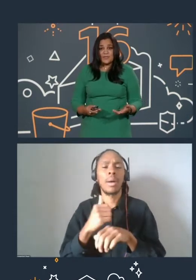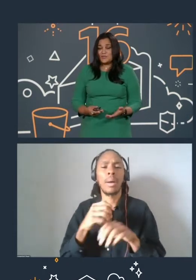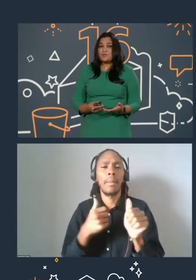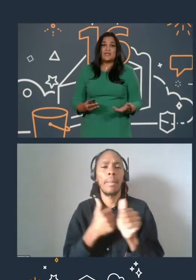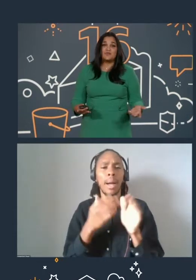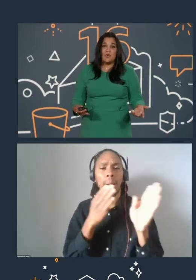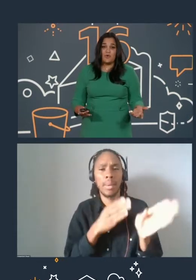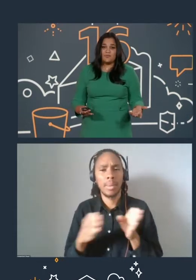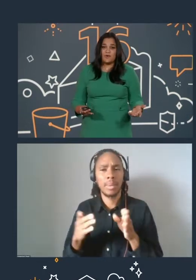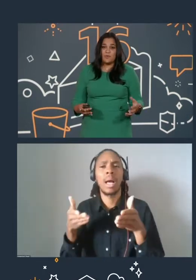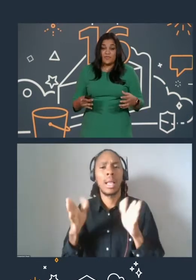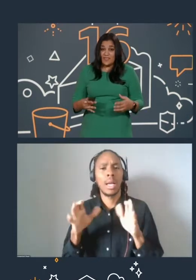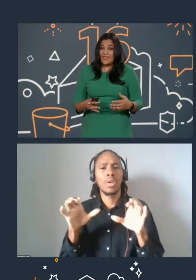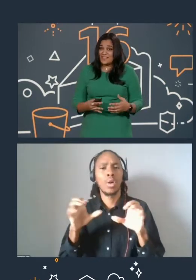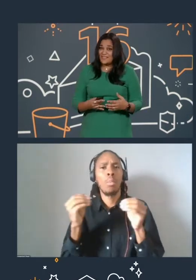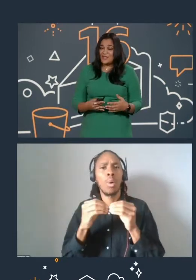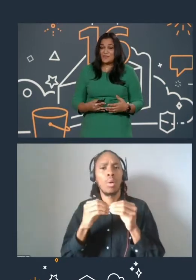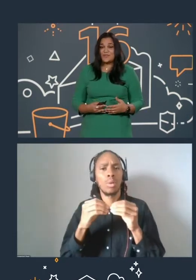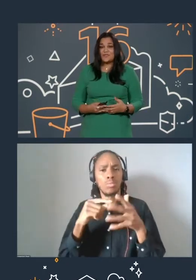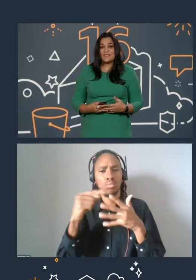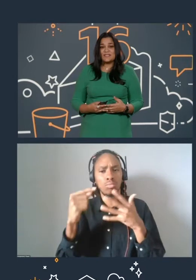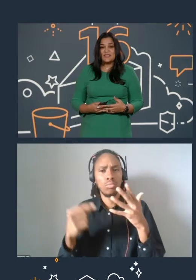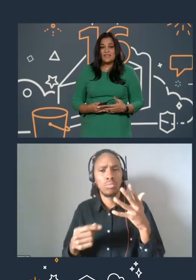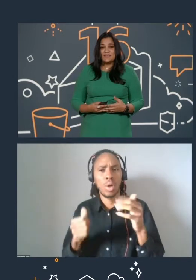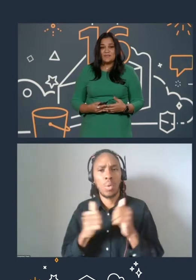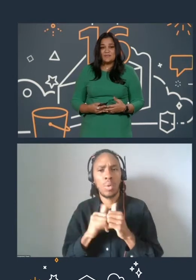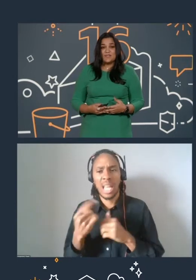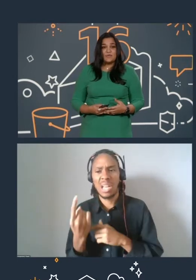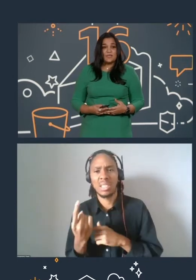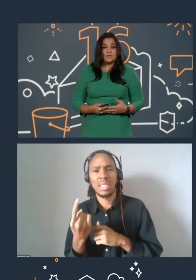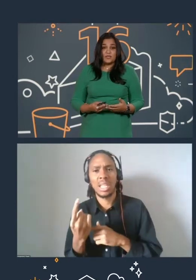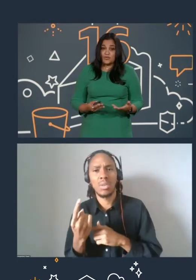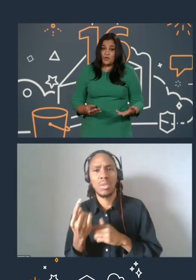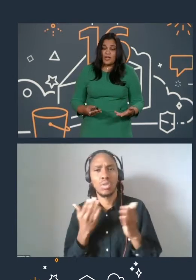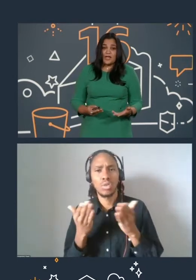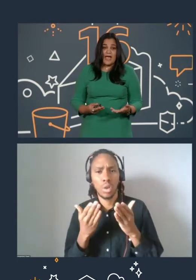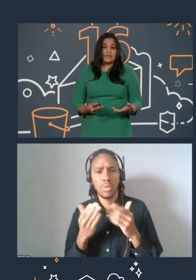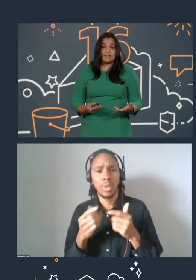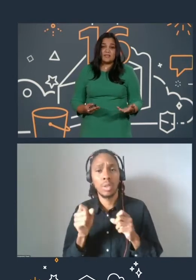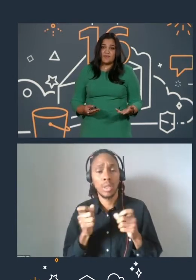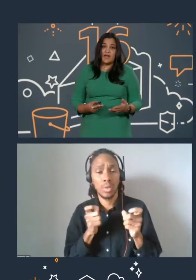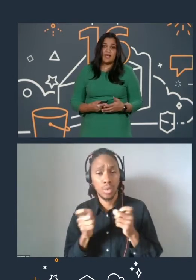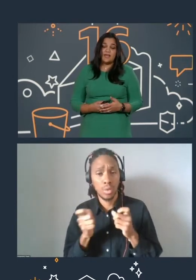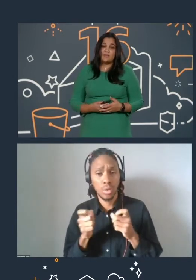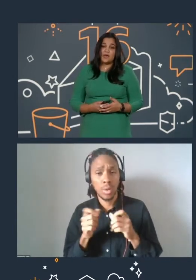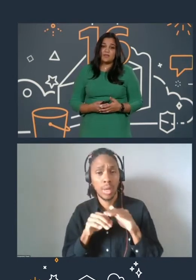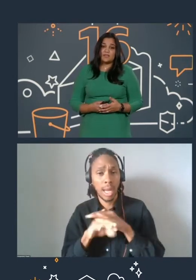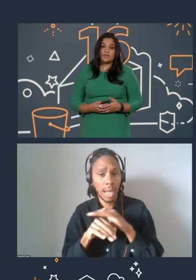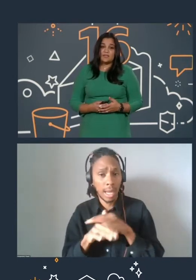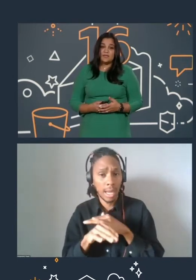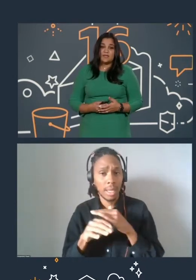to do much more from within that single service. You can control access via IAM policies,